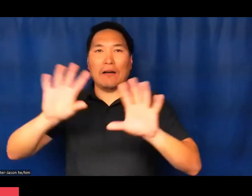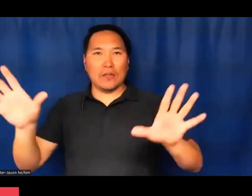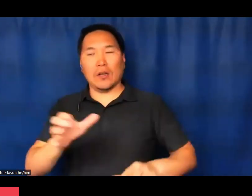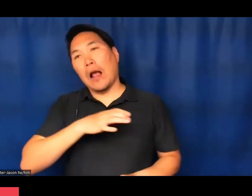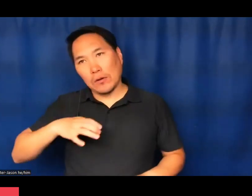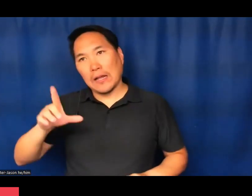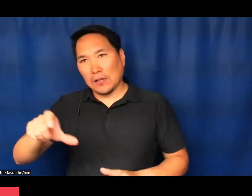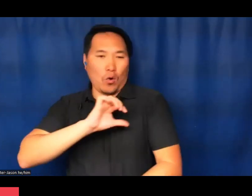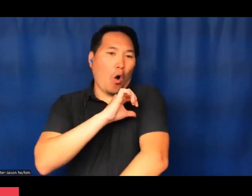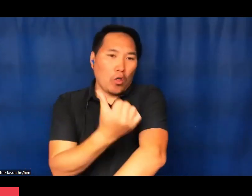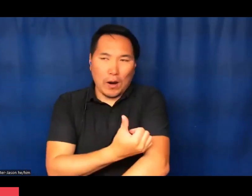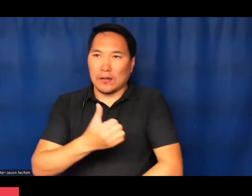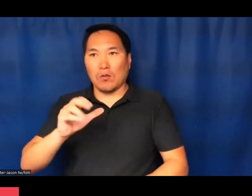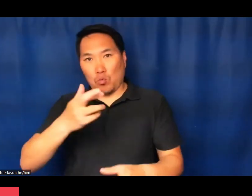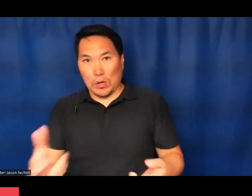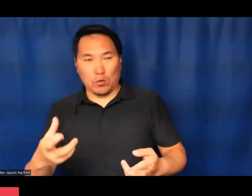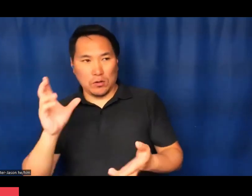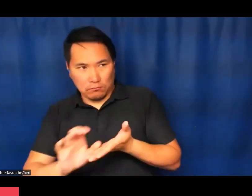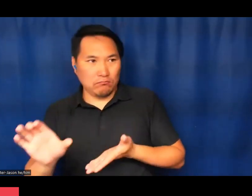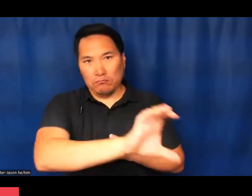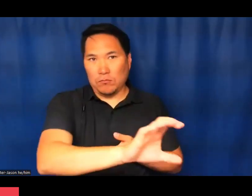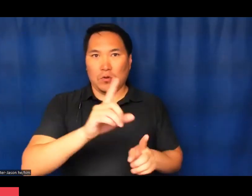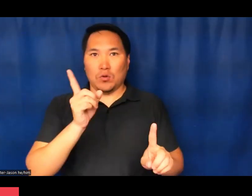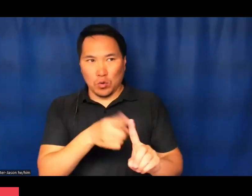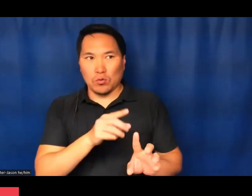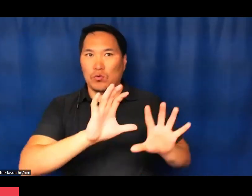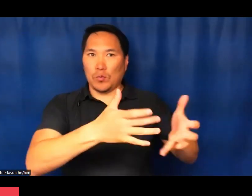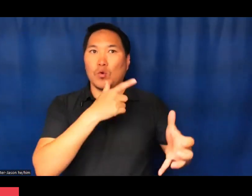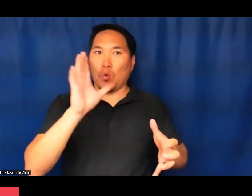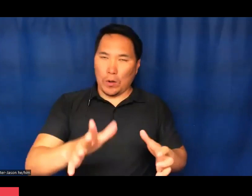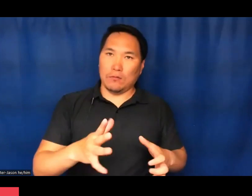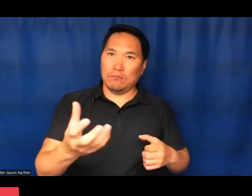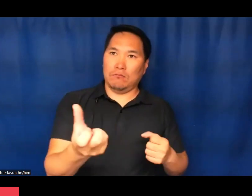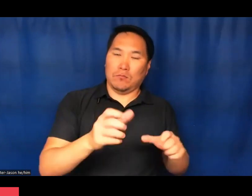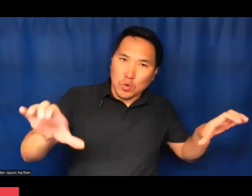of resources to enforce those laws.But it also says something about the administrative